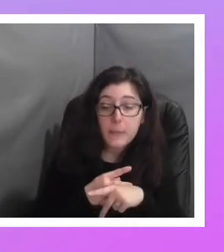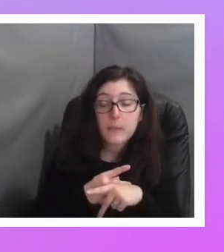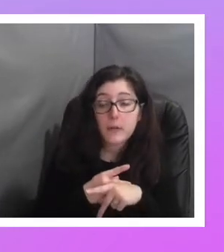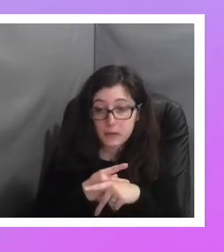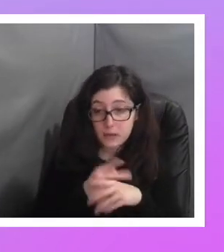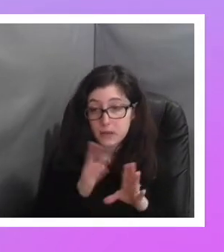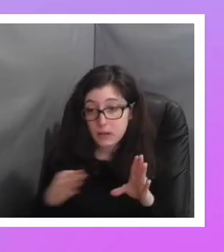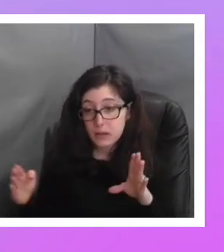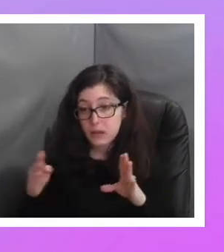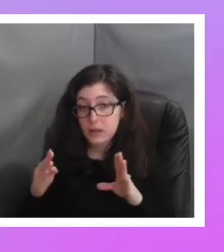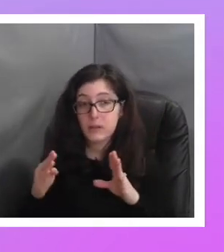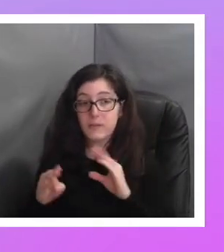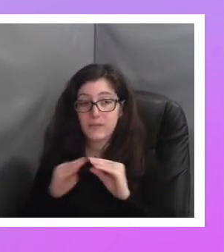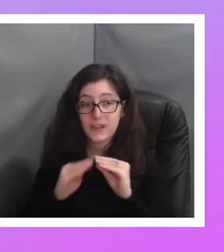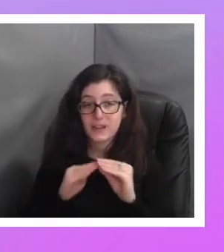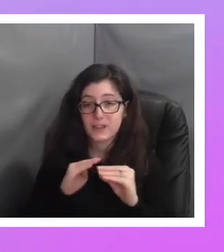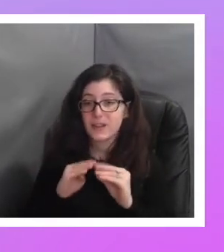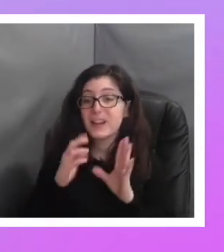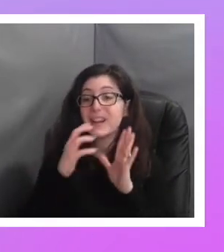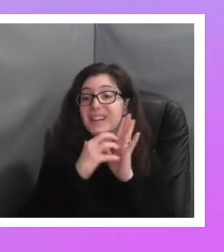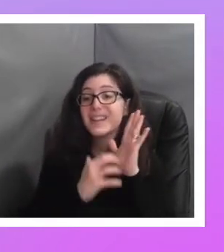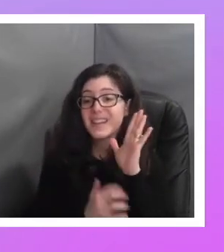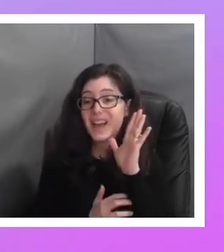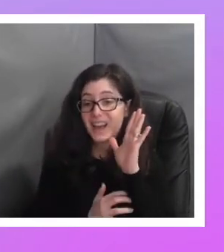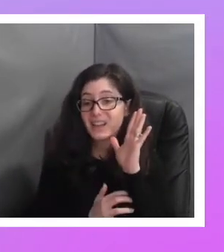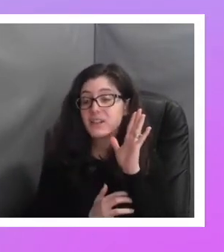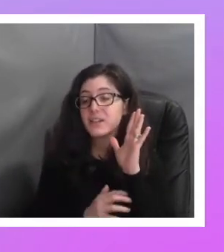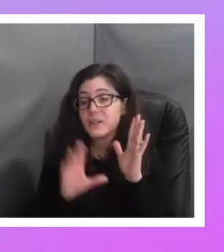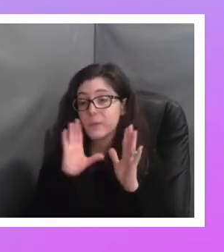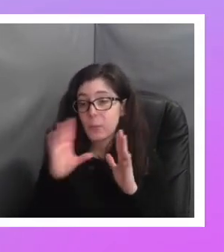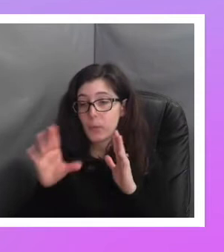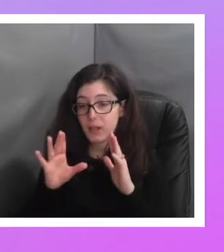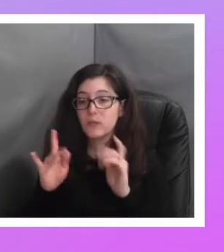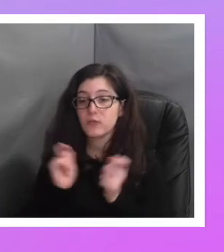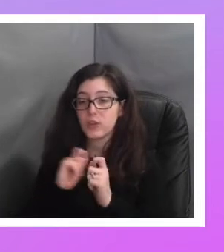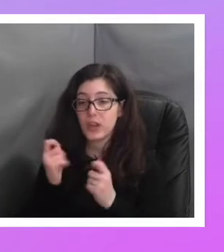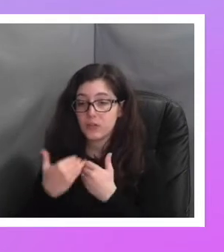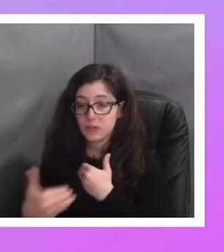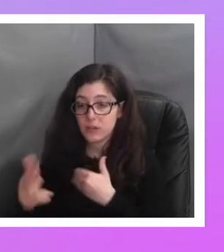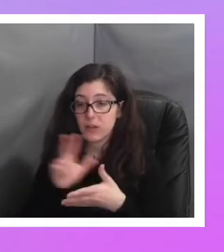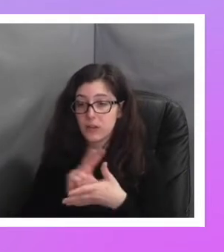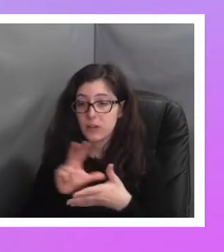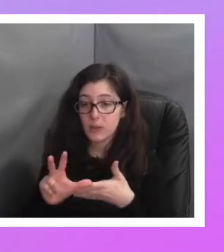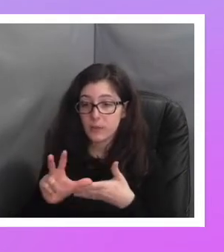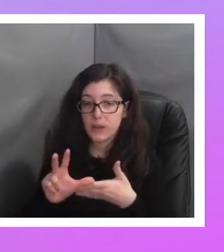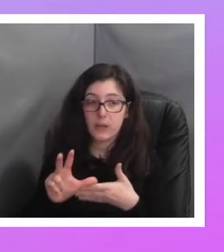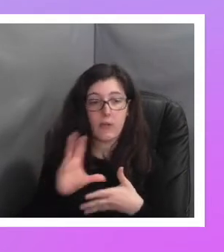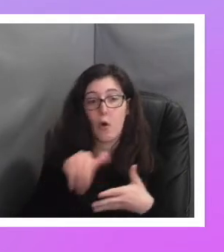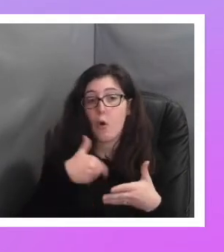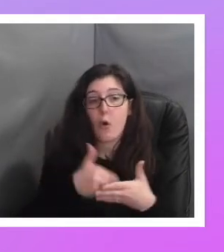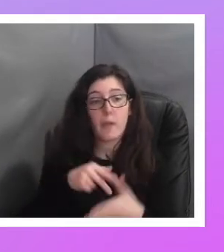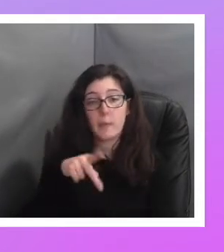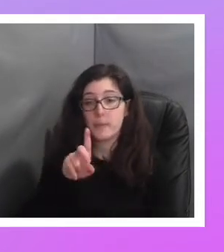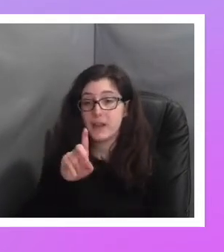for the next three weeks, right, nothing but add alt text, you can say, we're going to do all the PDFs because that's an important piece,